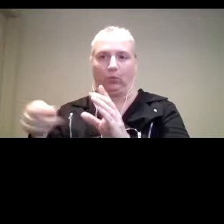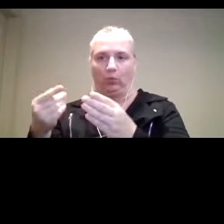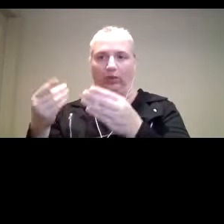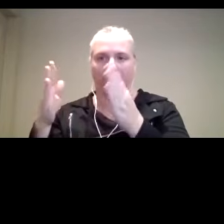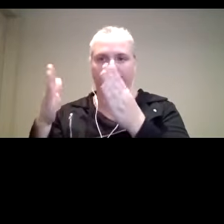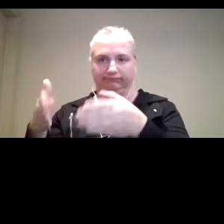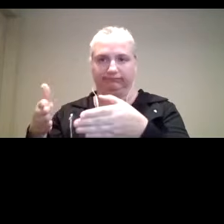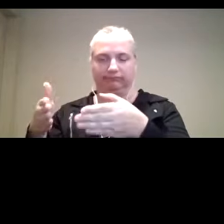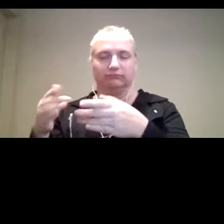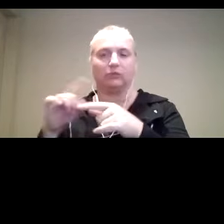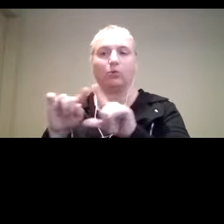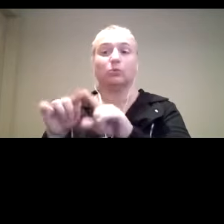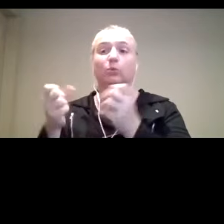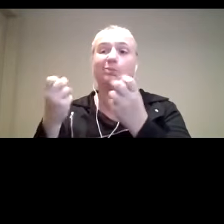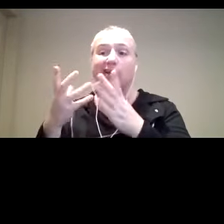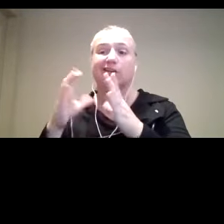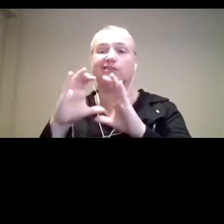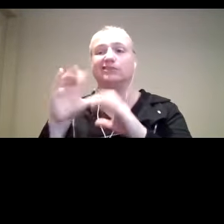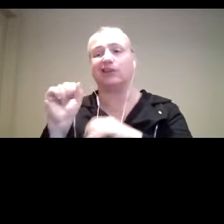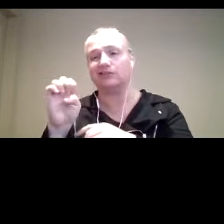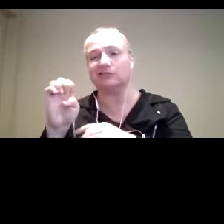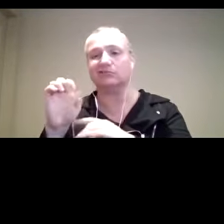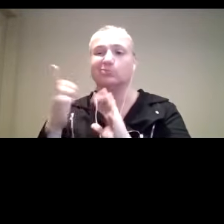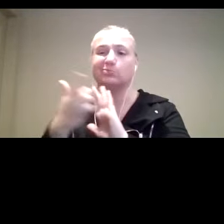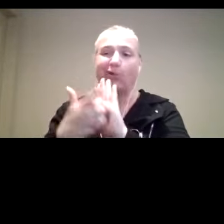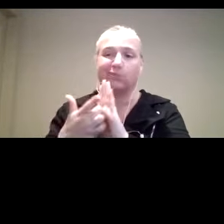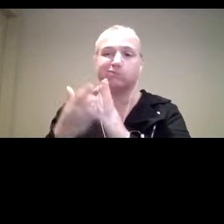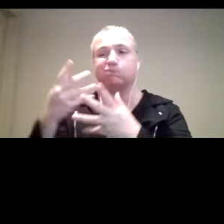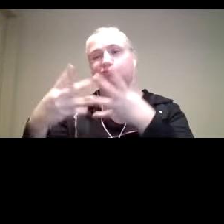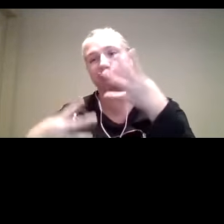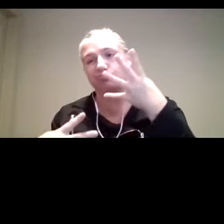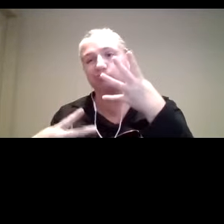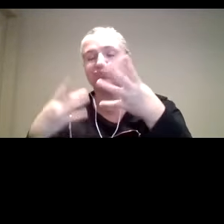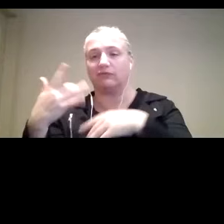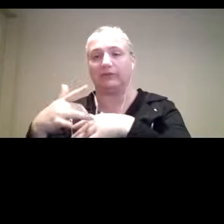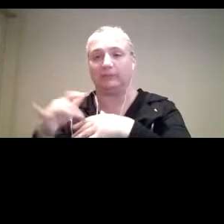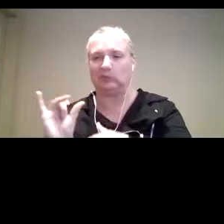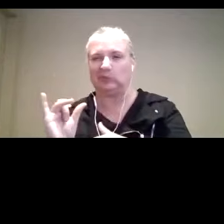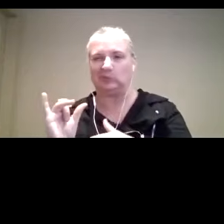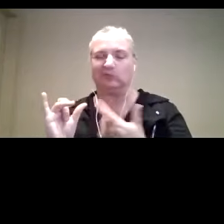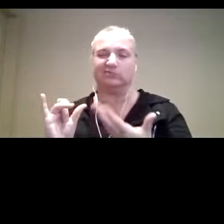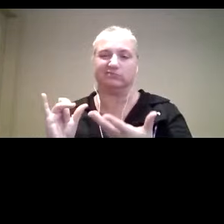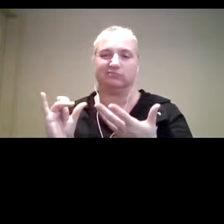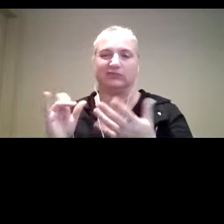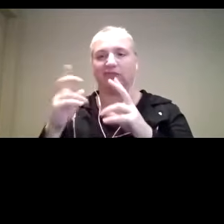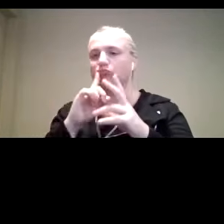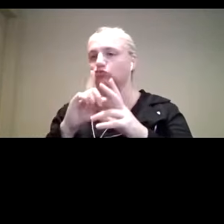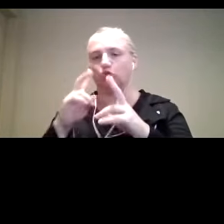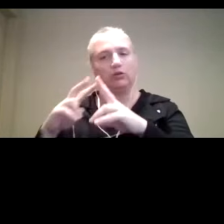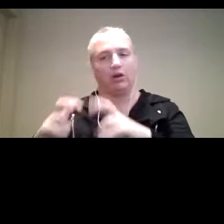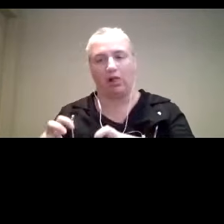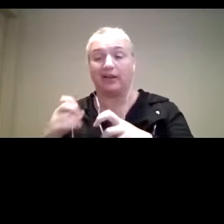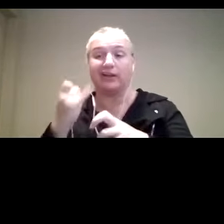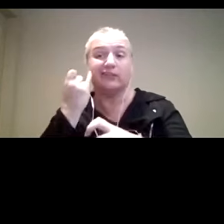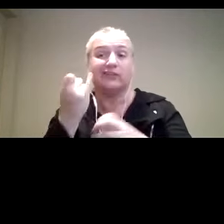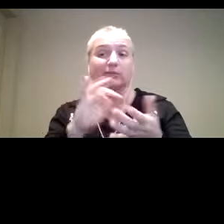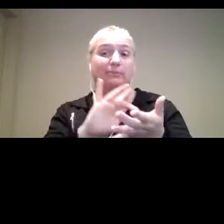There's also been a lot of case law on that as well. And so, I'm sure that's been dug into. But if it's medically necessary,